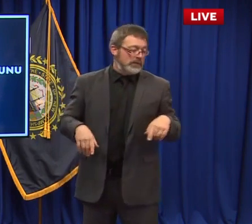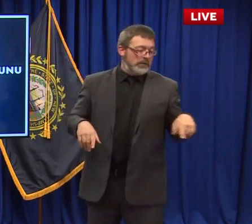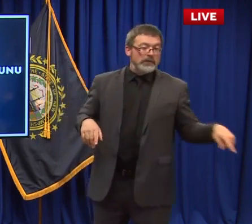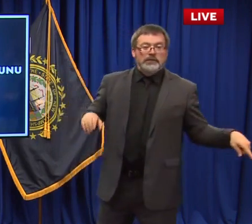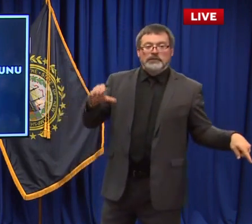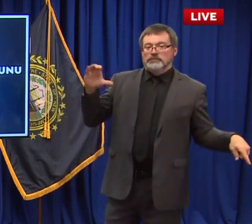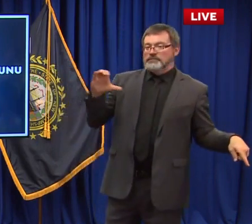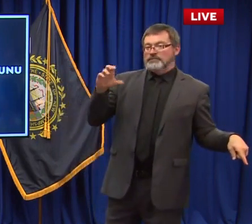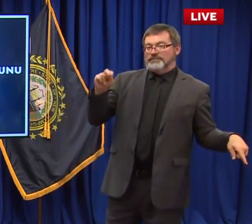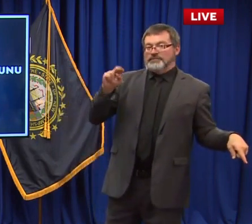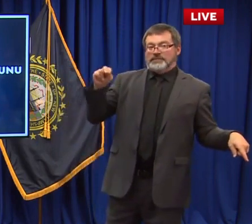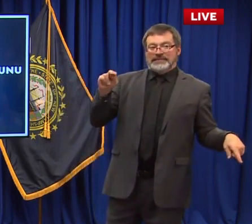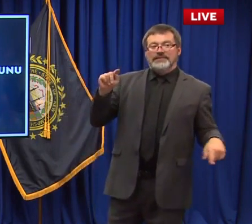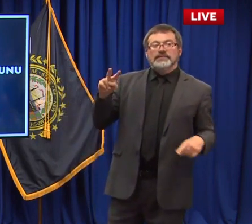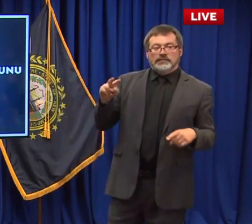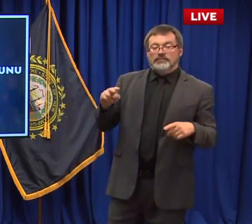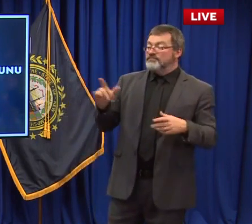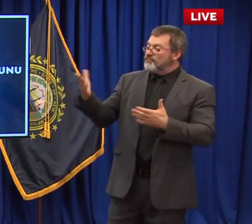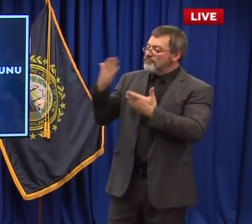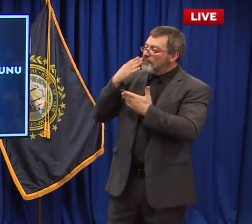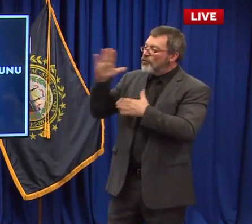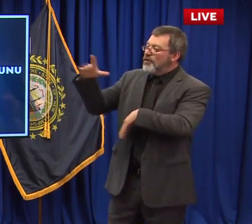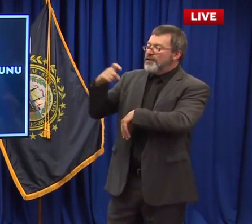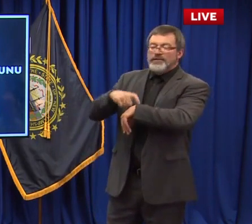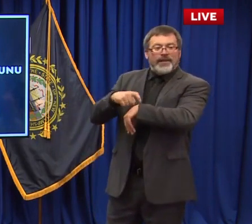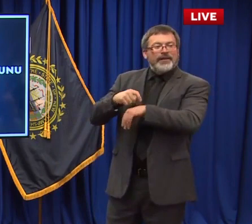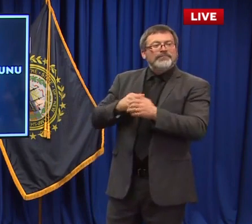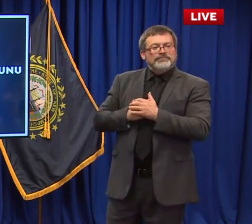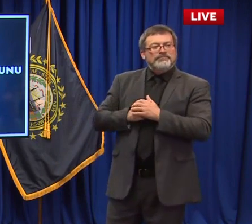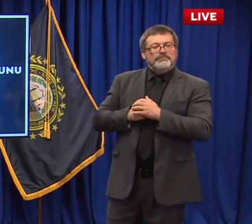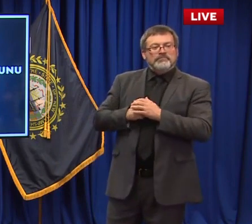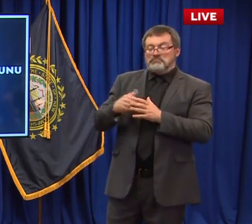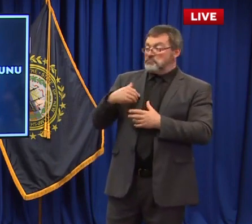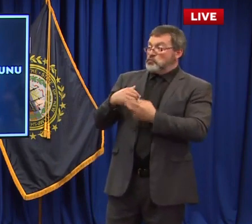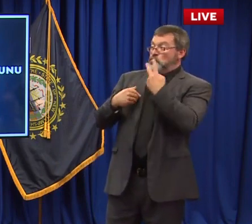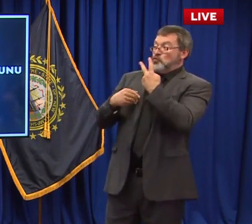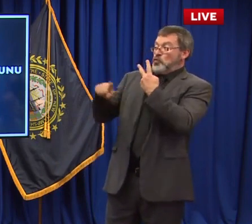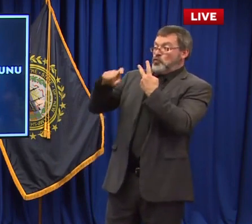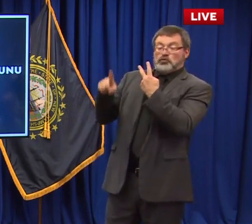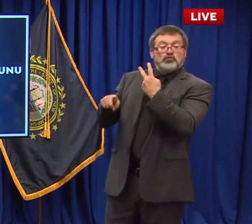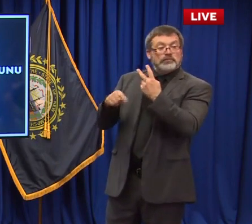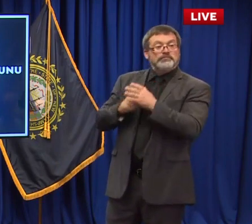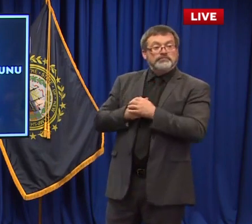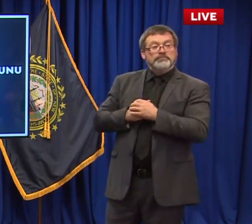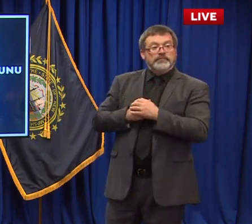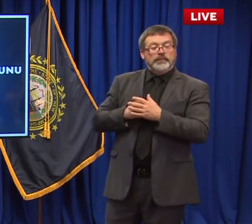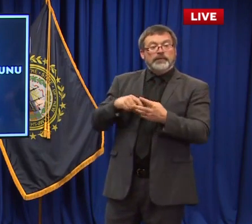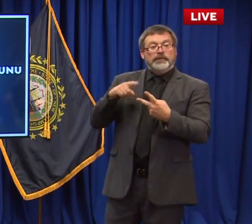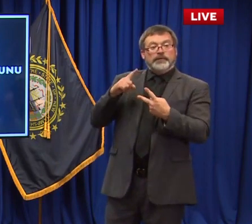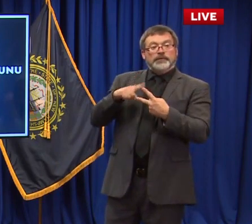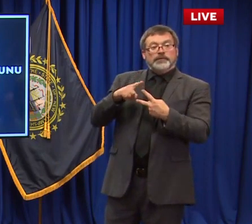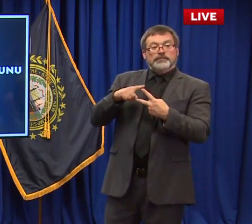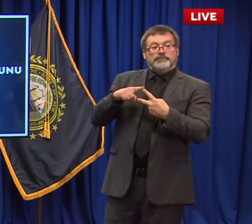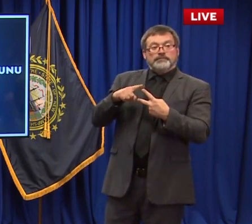THE NEXT QUESTION IS FROM RYAN WITH CNN. THANK YOU FOR YOUR TIME.